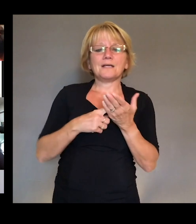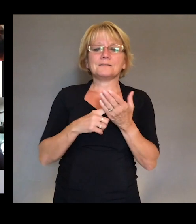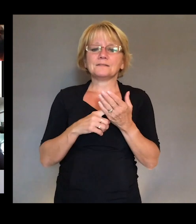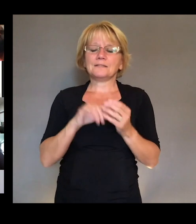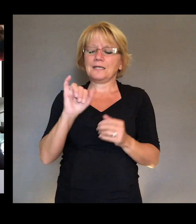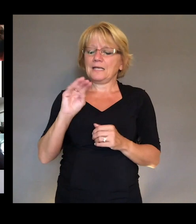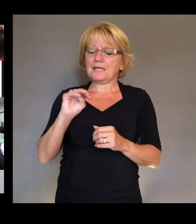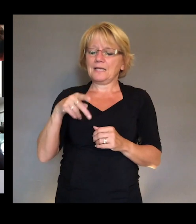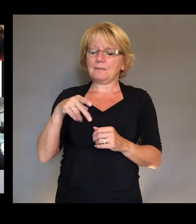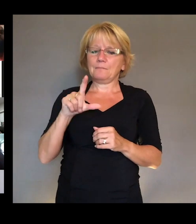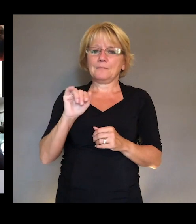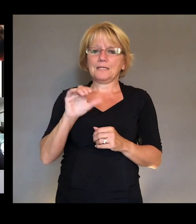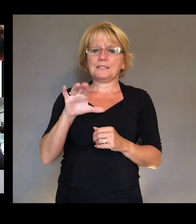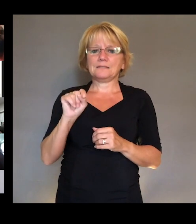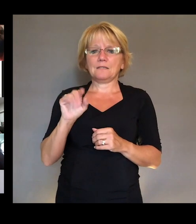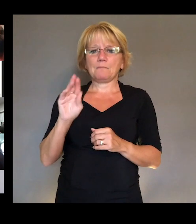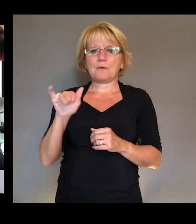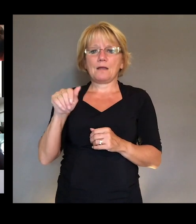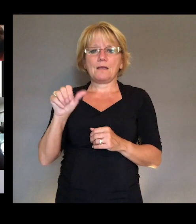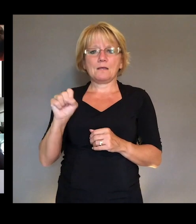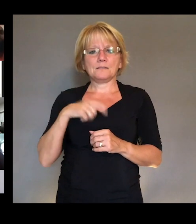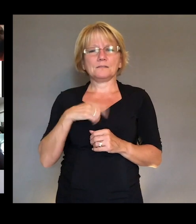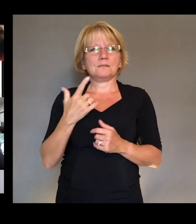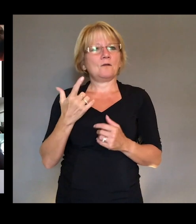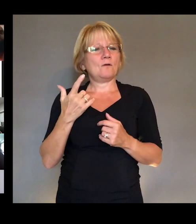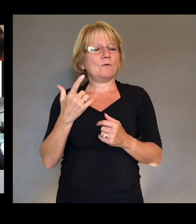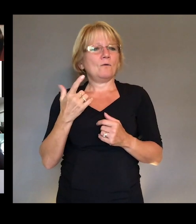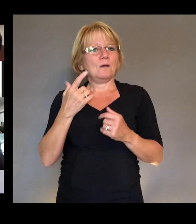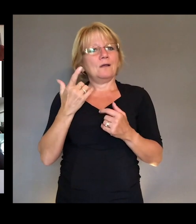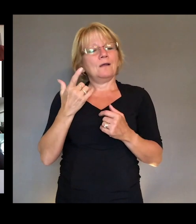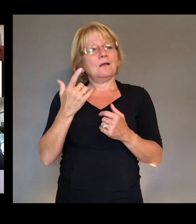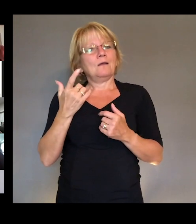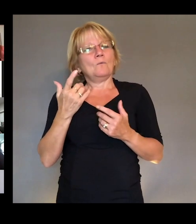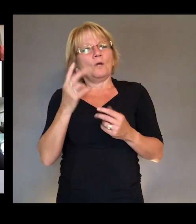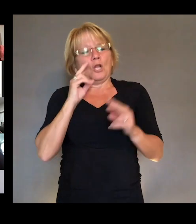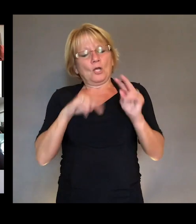I think it's important to look at like the numbers in education, right?